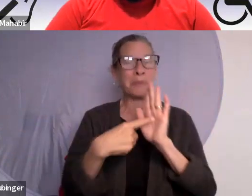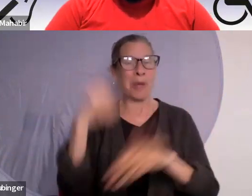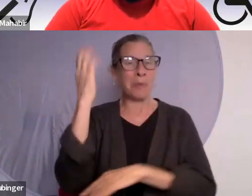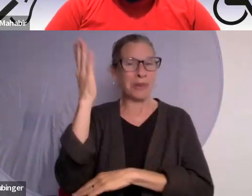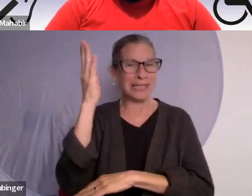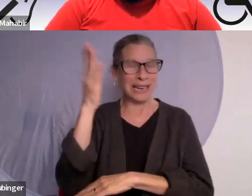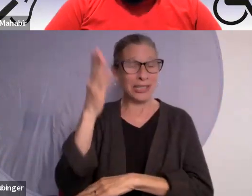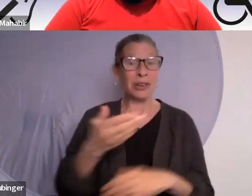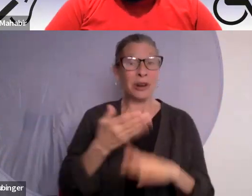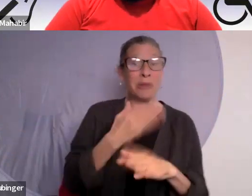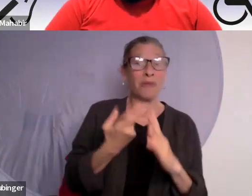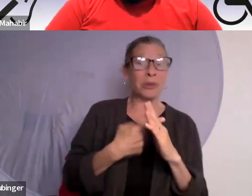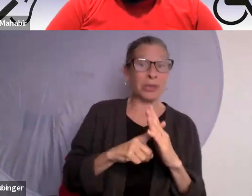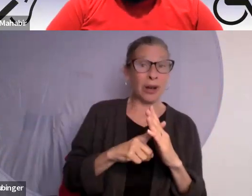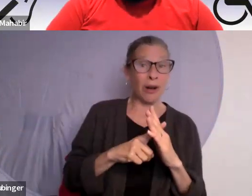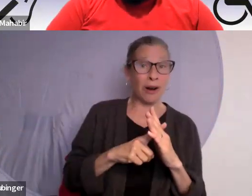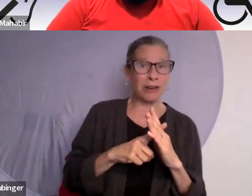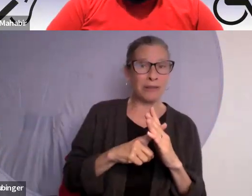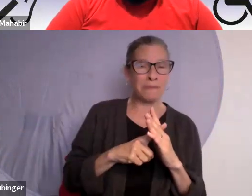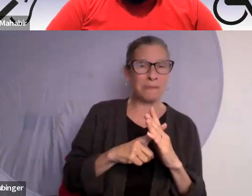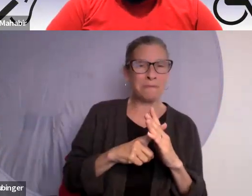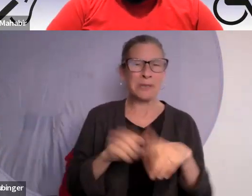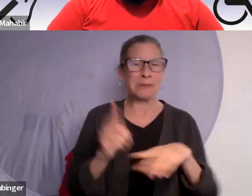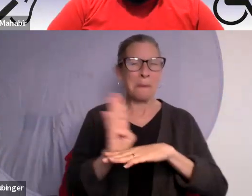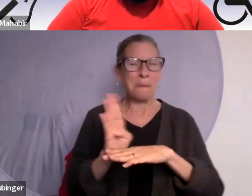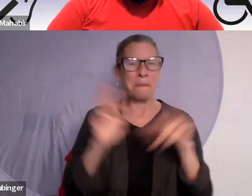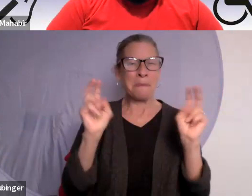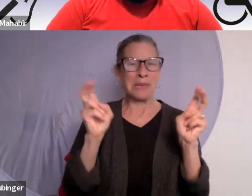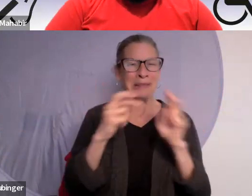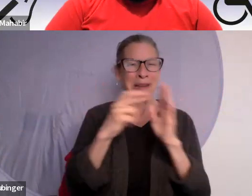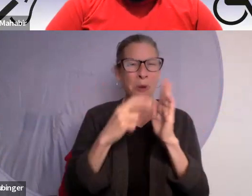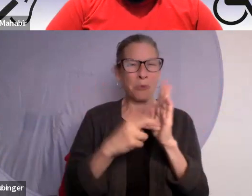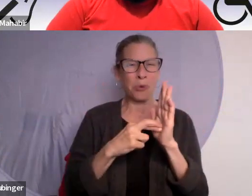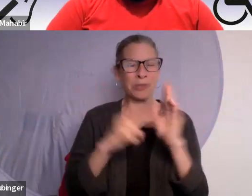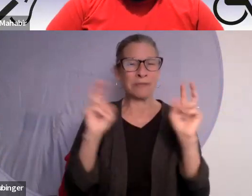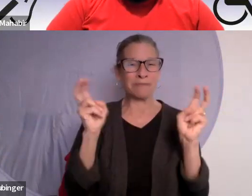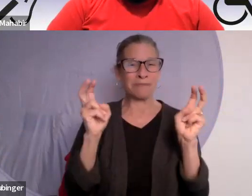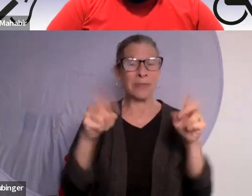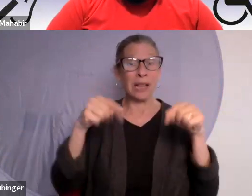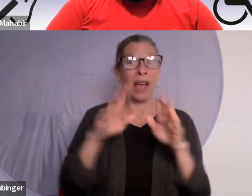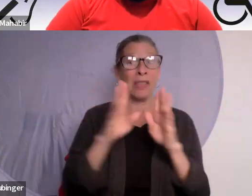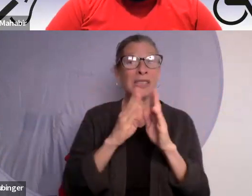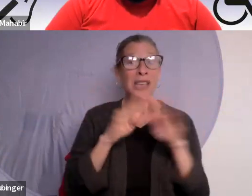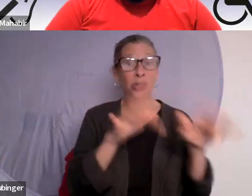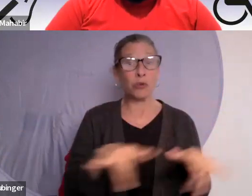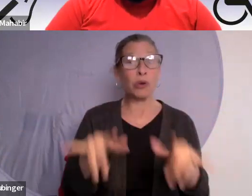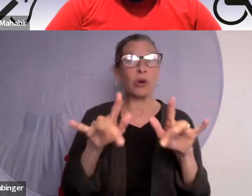started, I have some quick housekeeping items that I like to relay. This session will be recorded. If you do not wish to